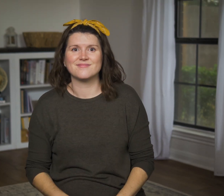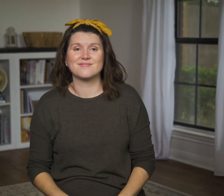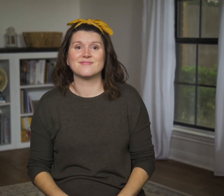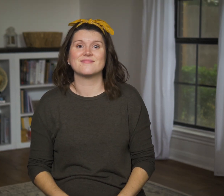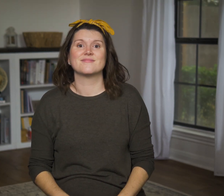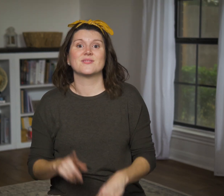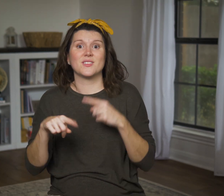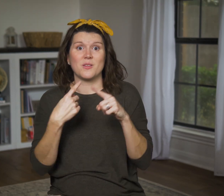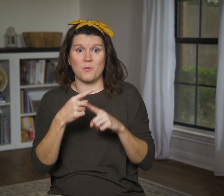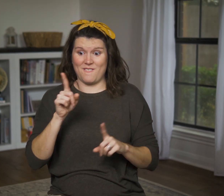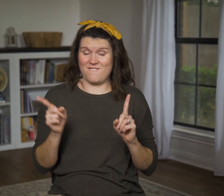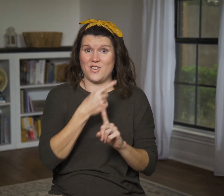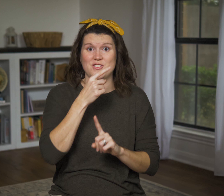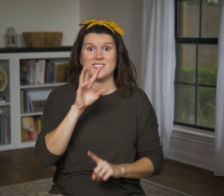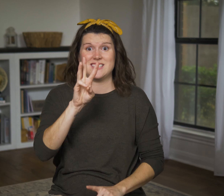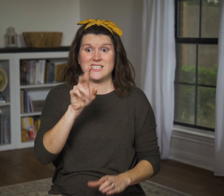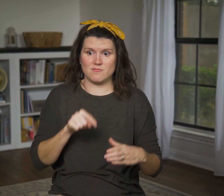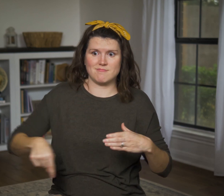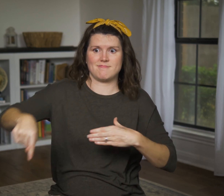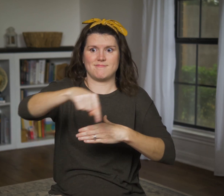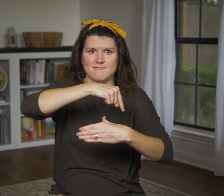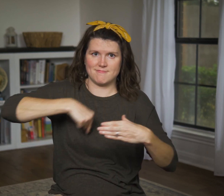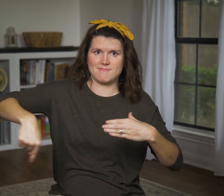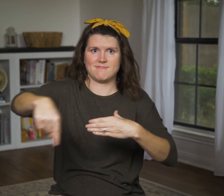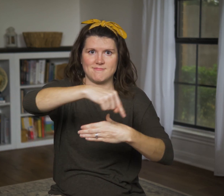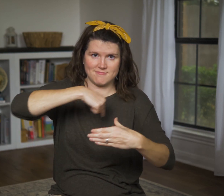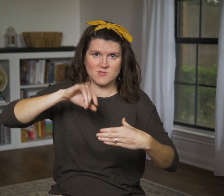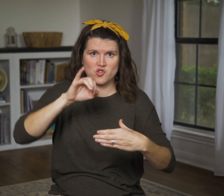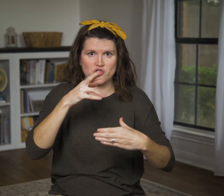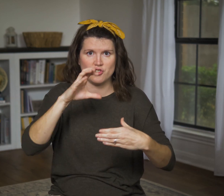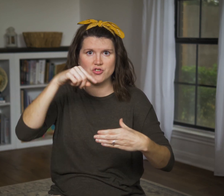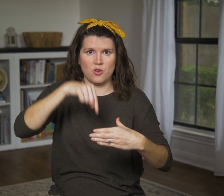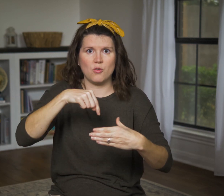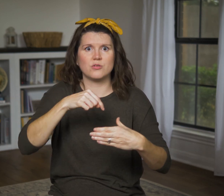As they took their first 6 trips around Jericho,